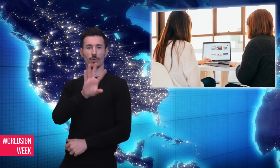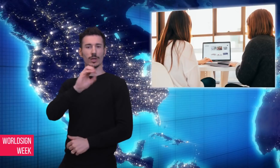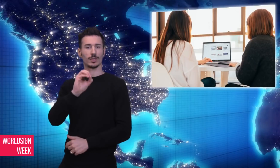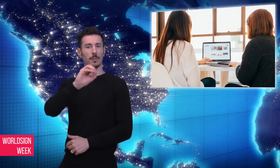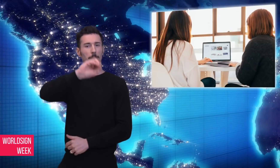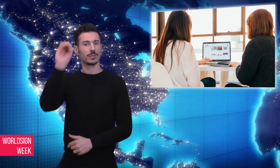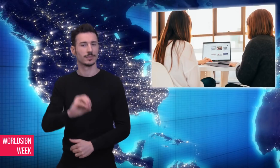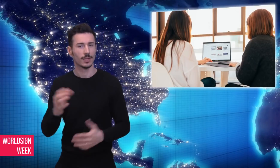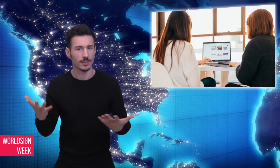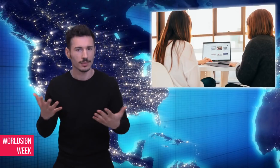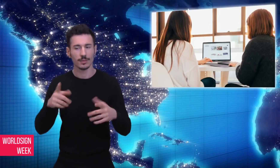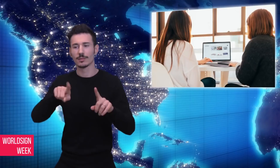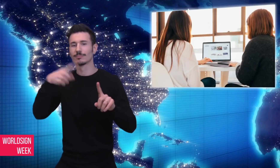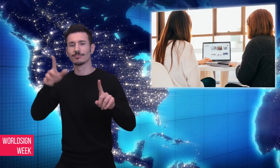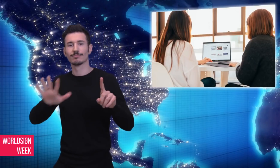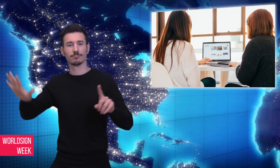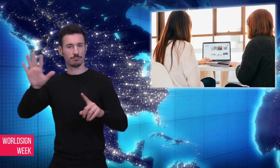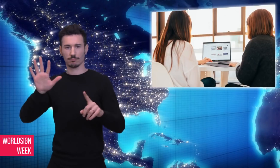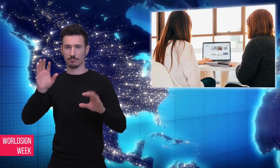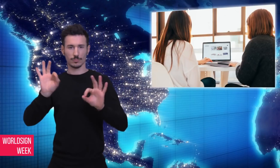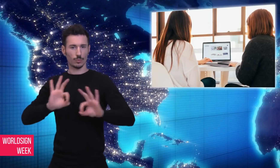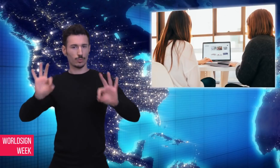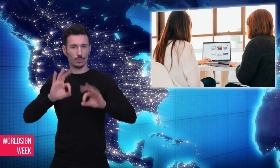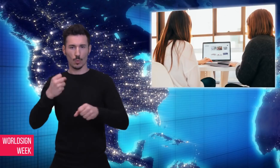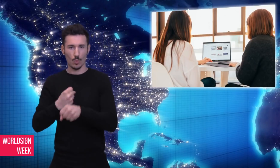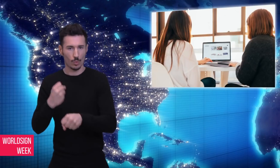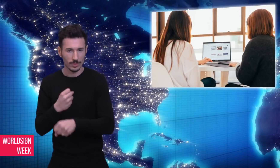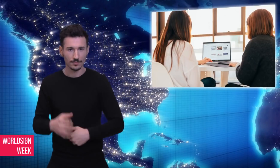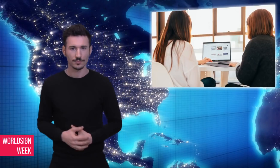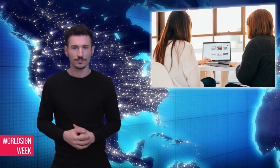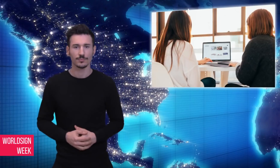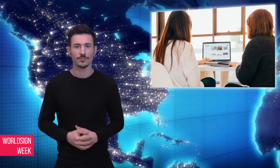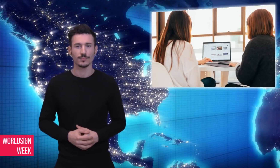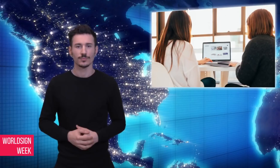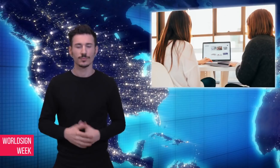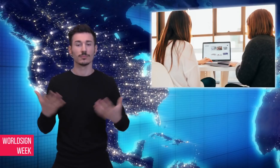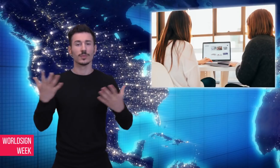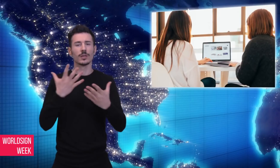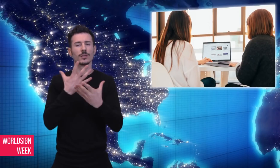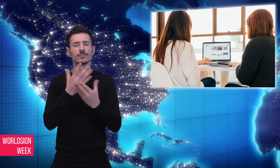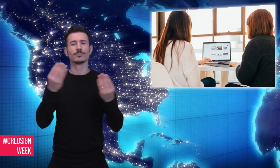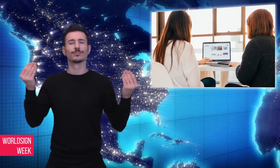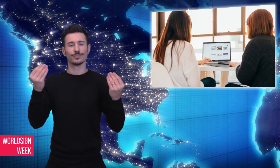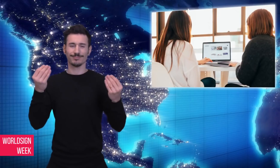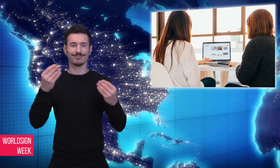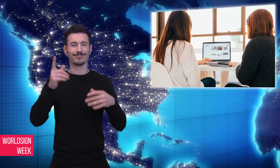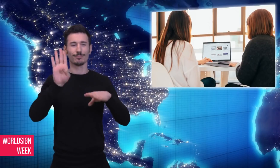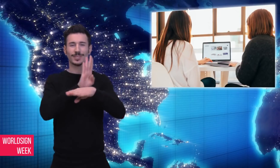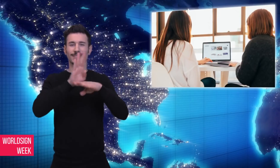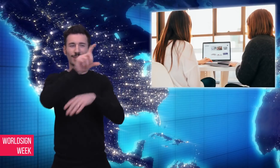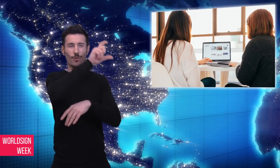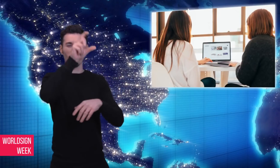Many employers discriminate against deaf applicants although